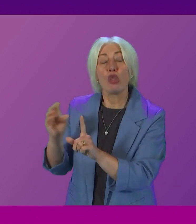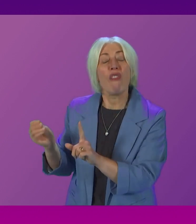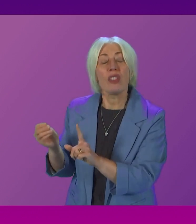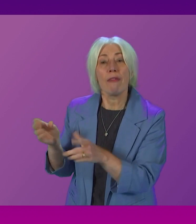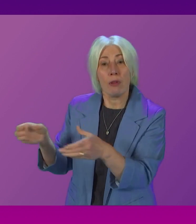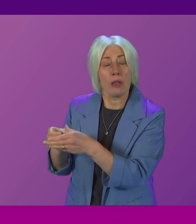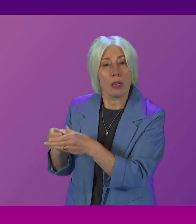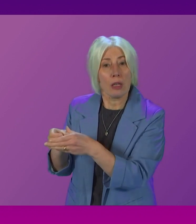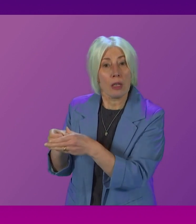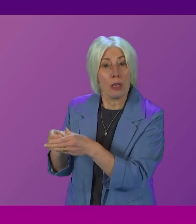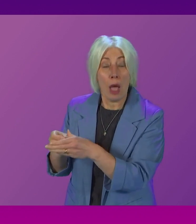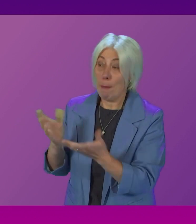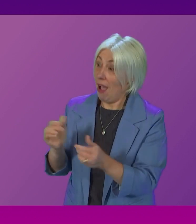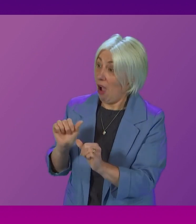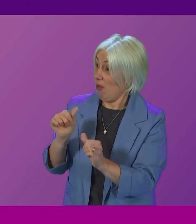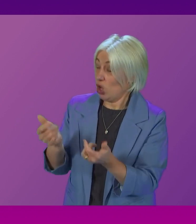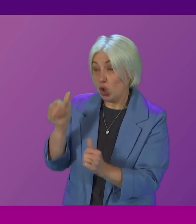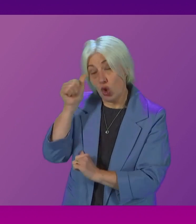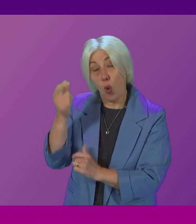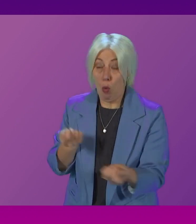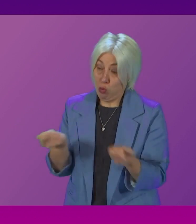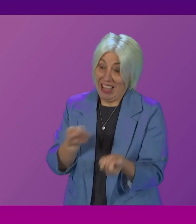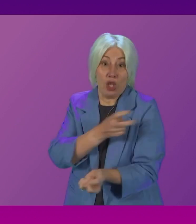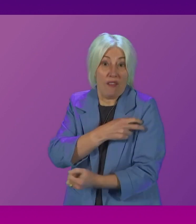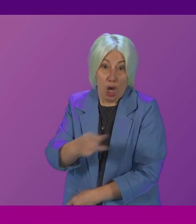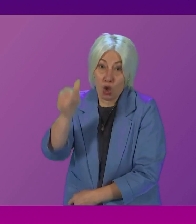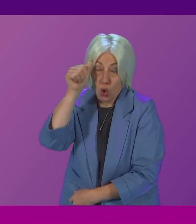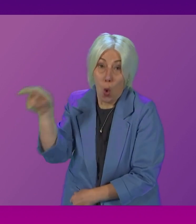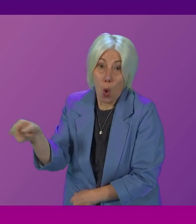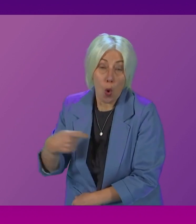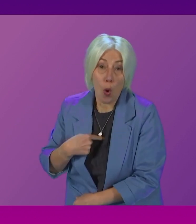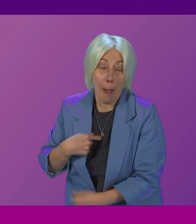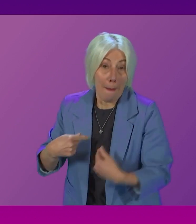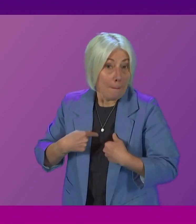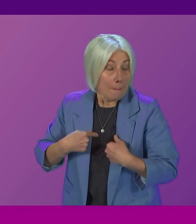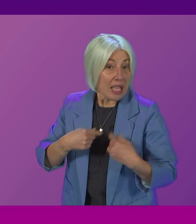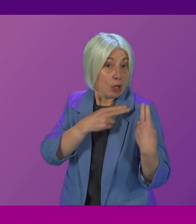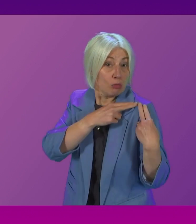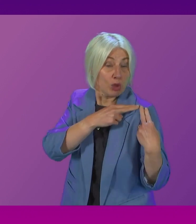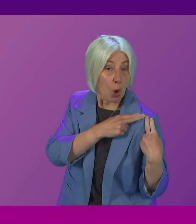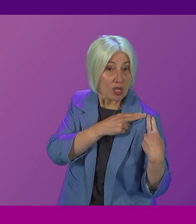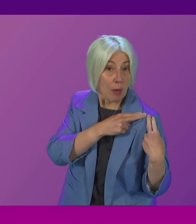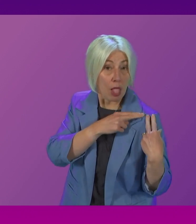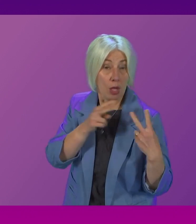Beyond that, Presiding Officer, as you well know, I am not responsible for policing the